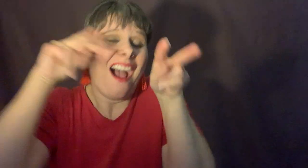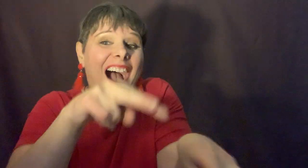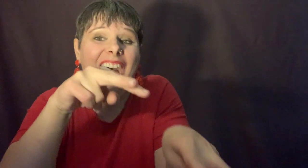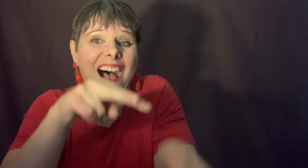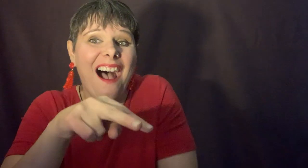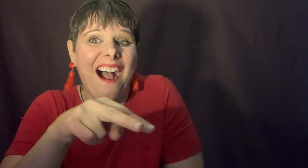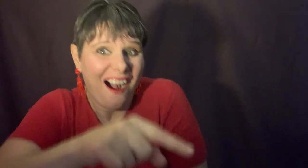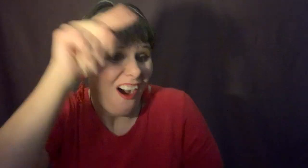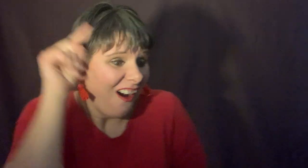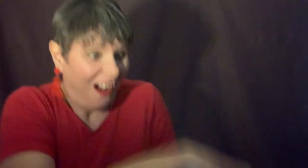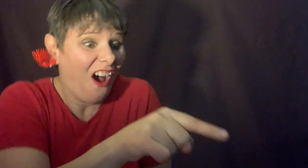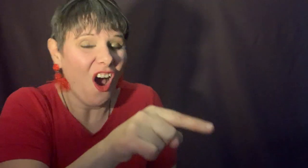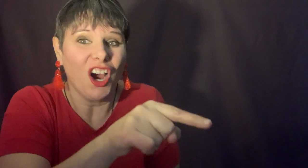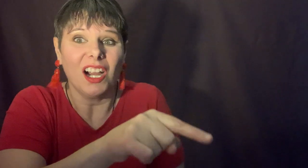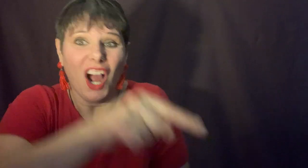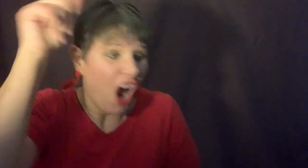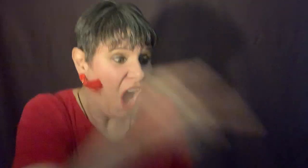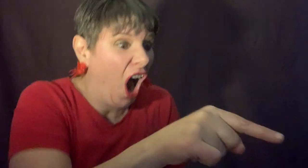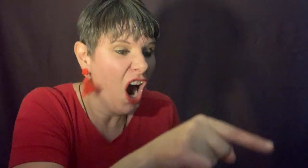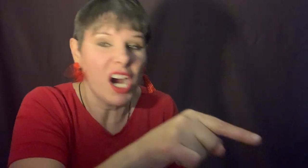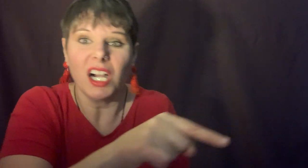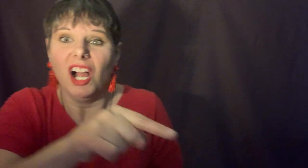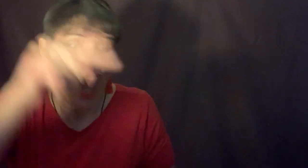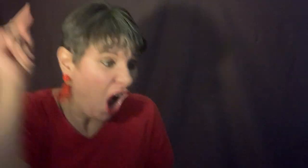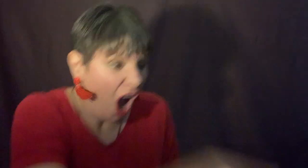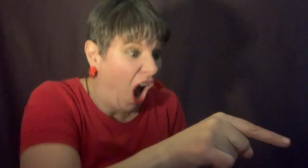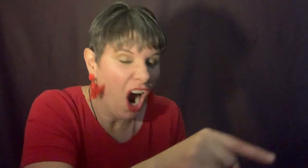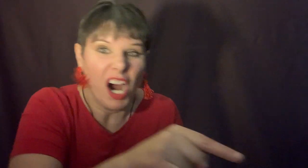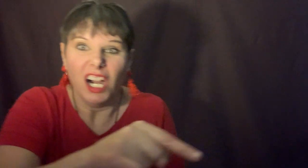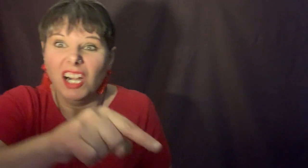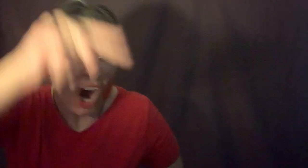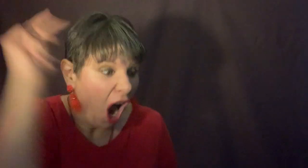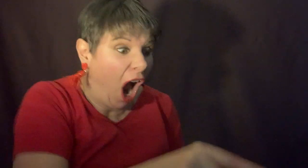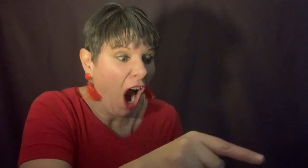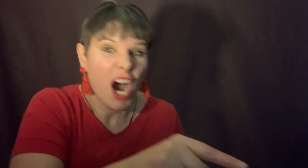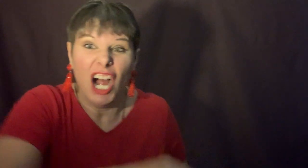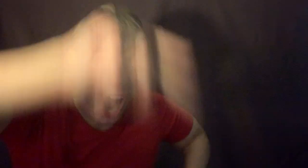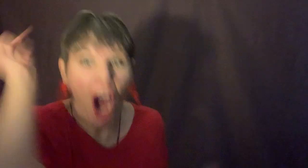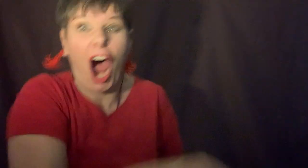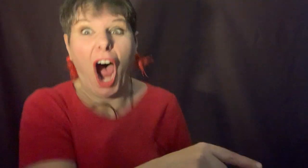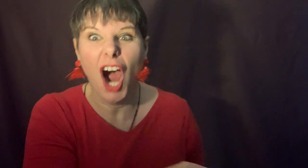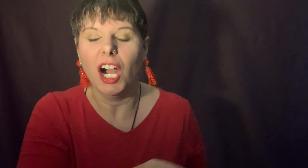watching her, her, her, her, her